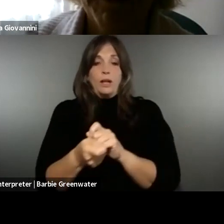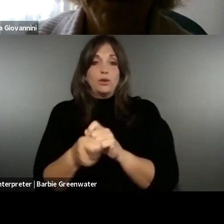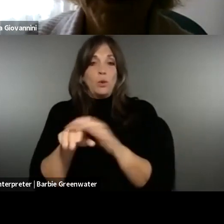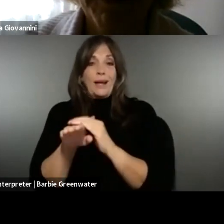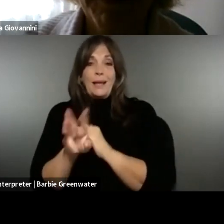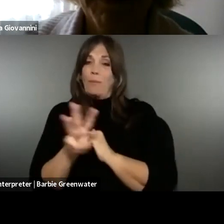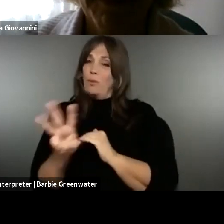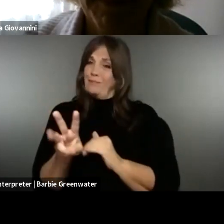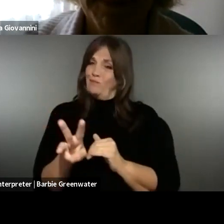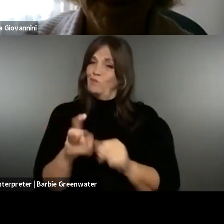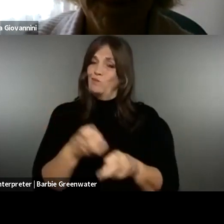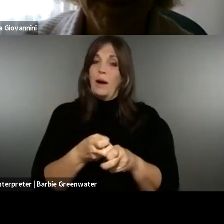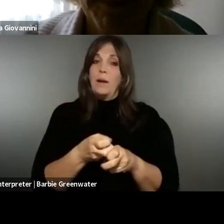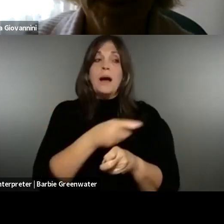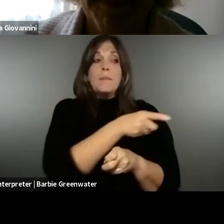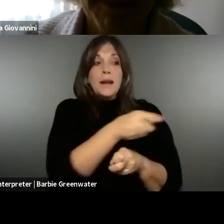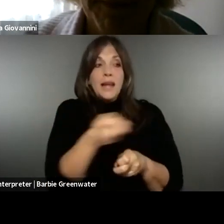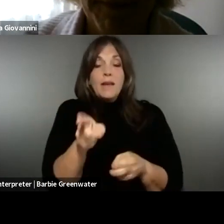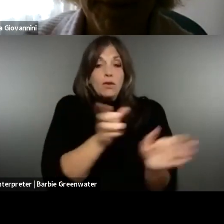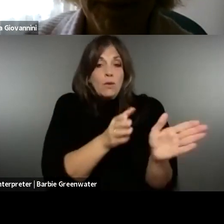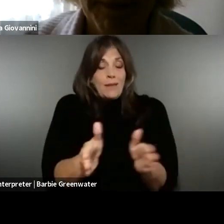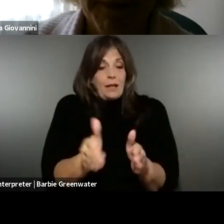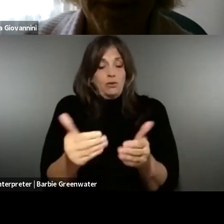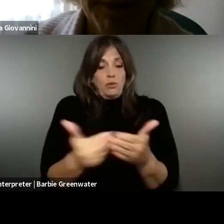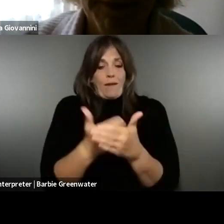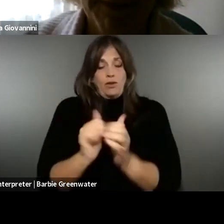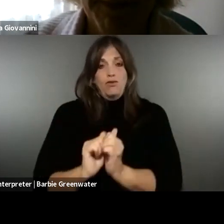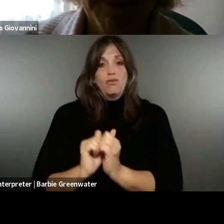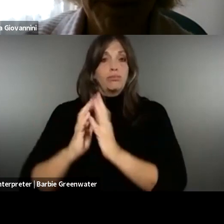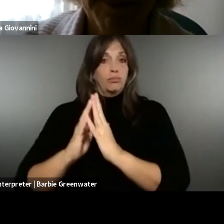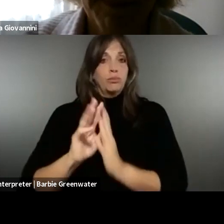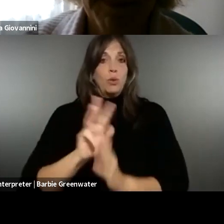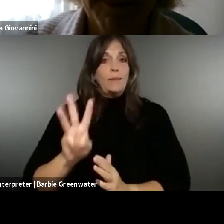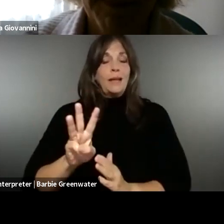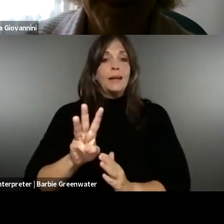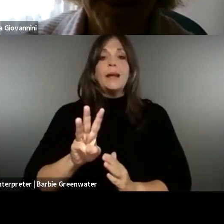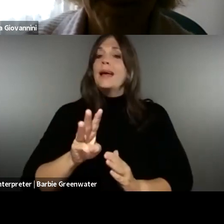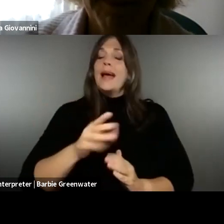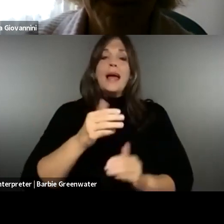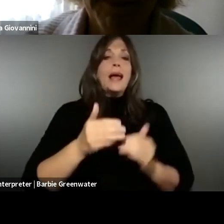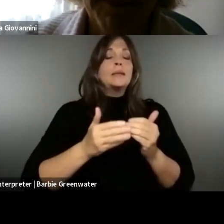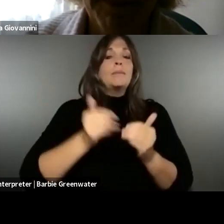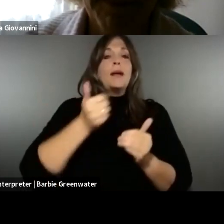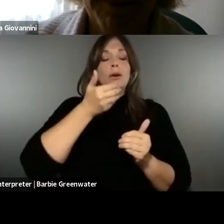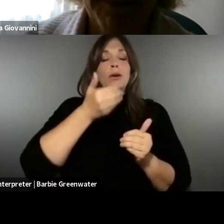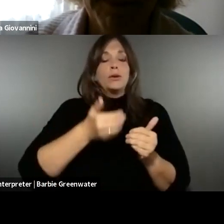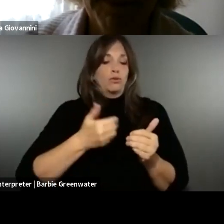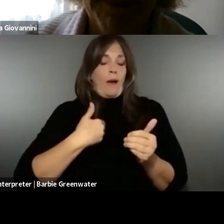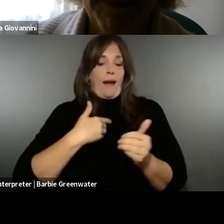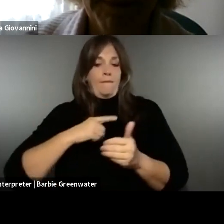of three years. It's very hard to change an existing website into an accessible website, but if you are planning to have a new website, it's